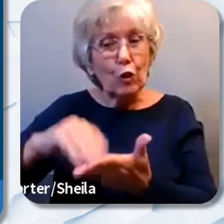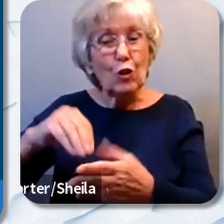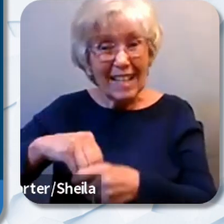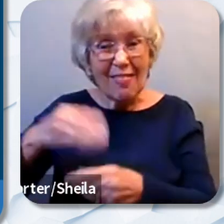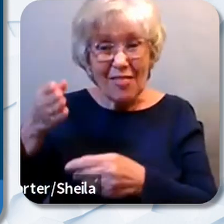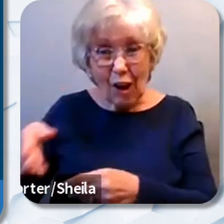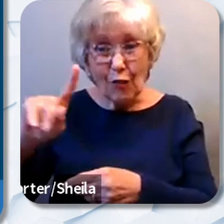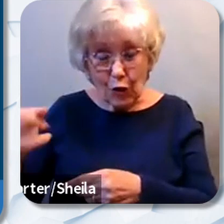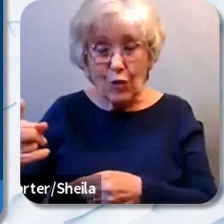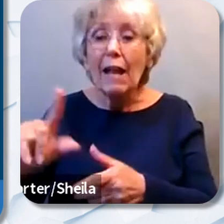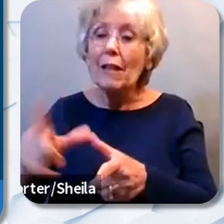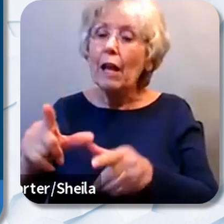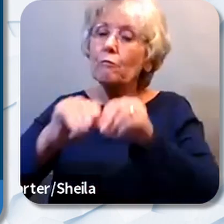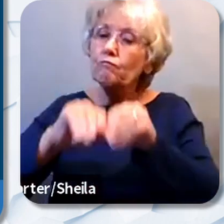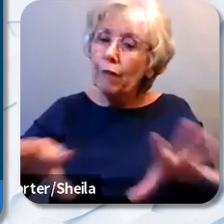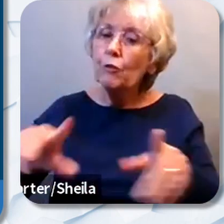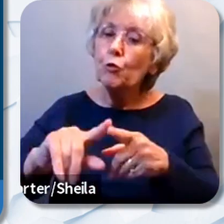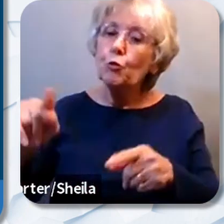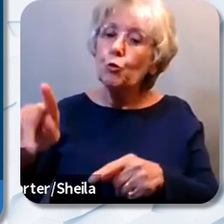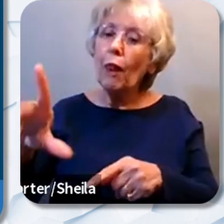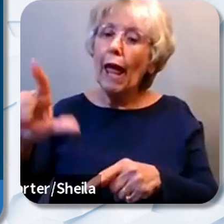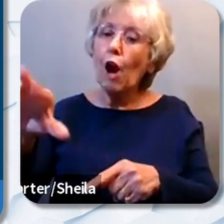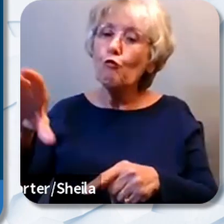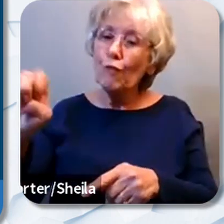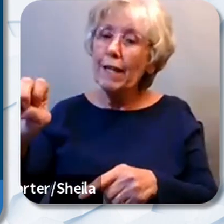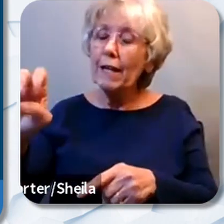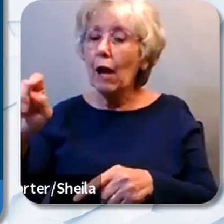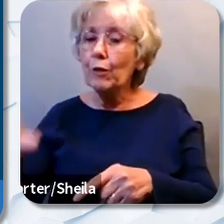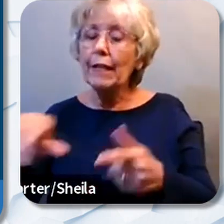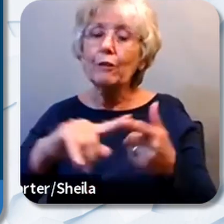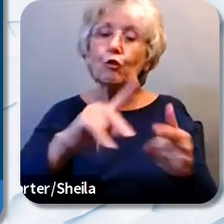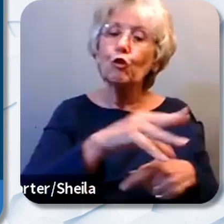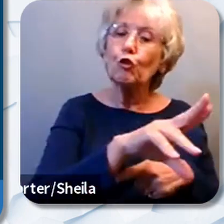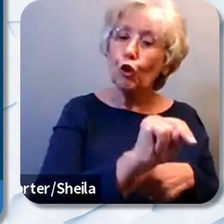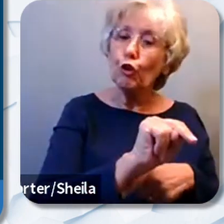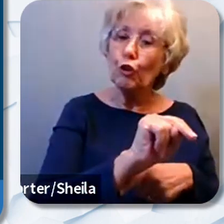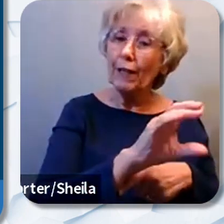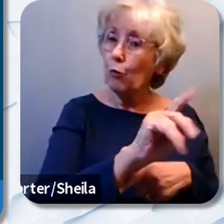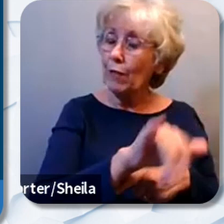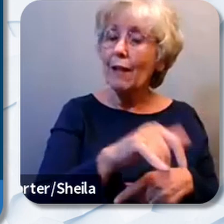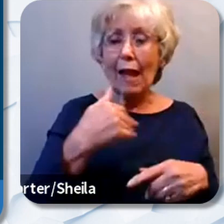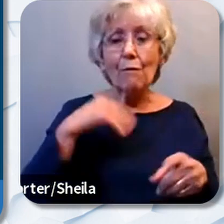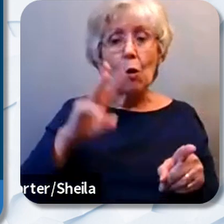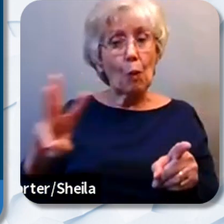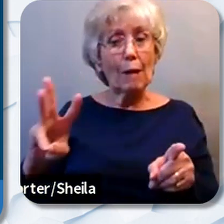to to Larry county and Kern county and. there's a website that you can access if anybody wants it,